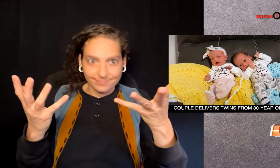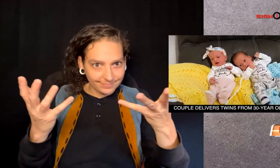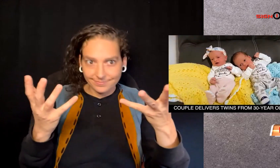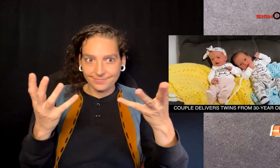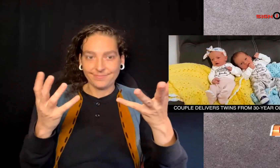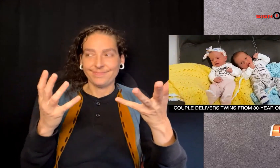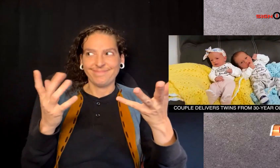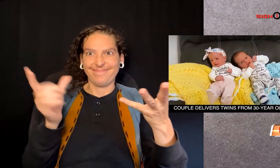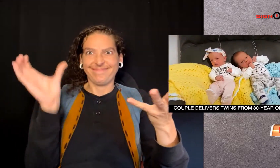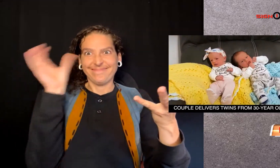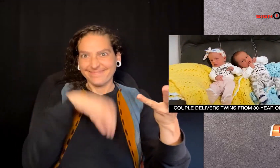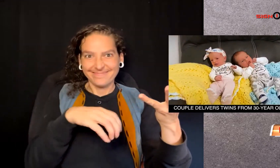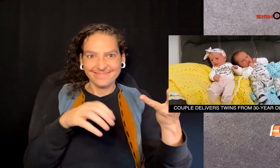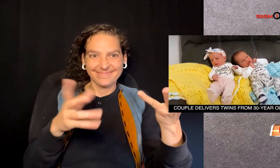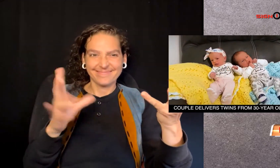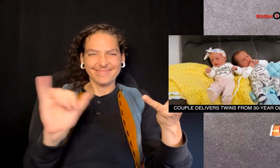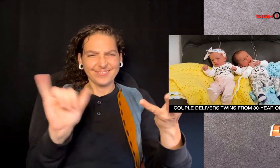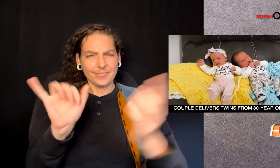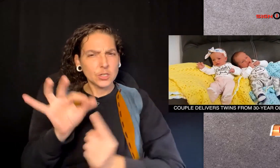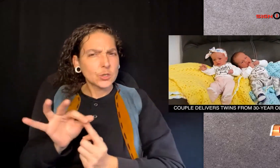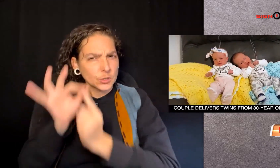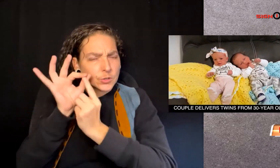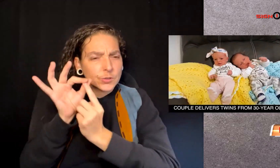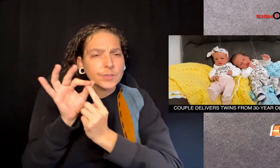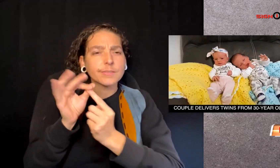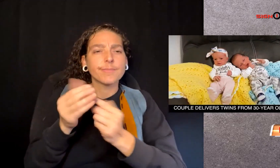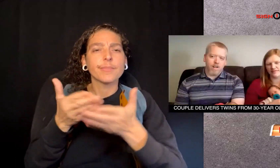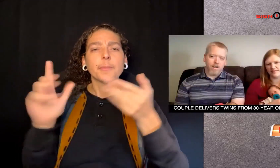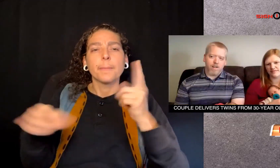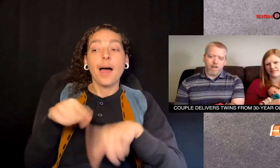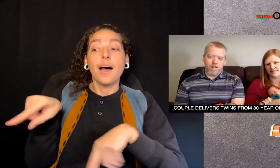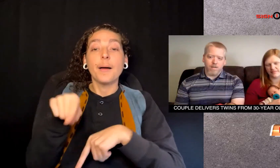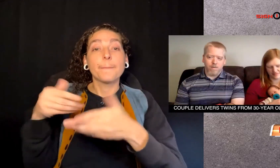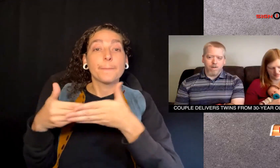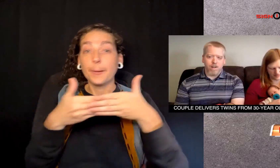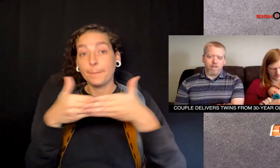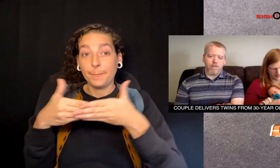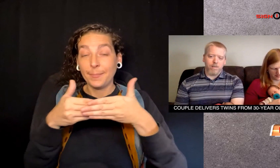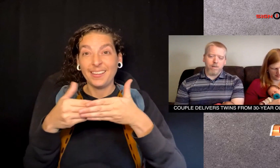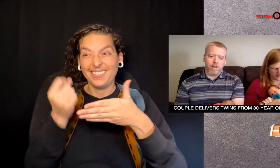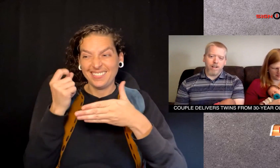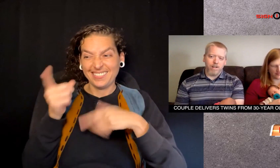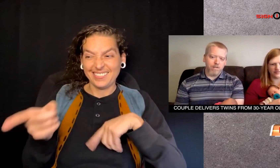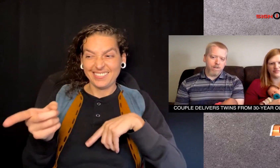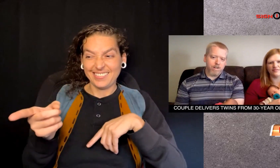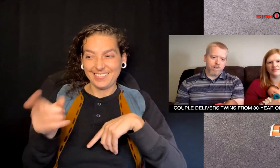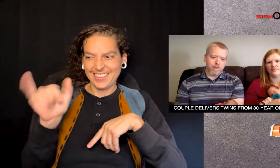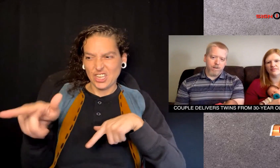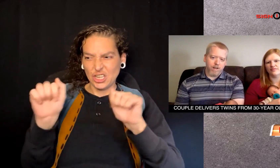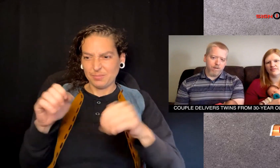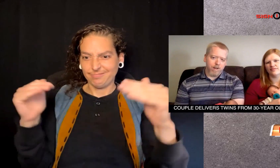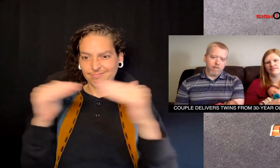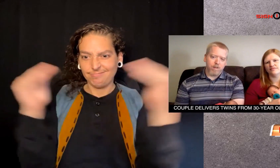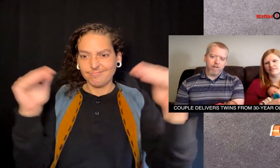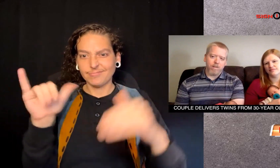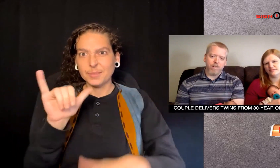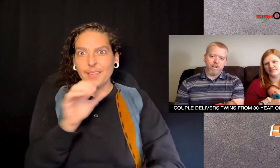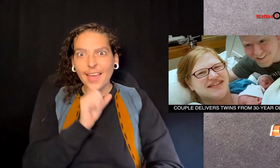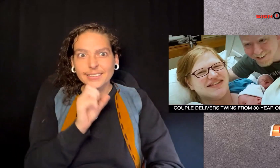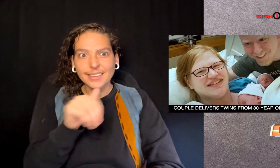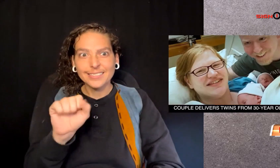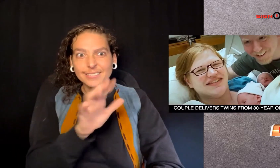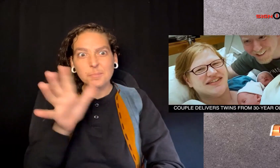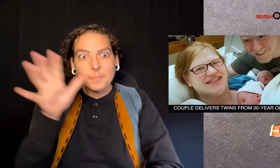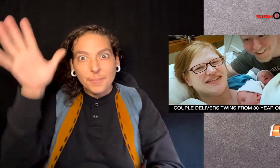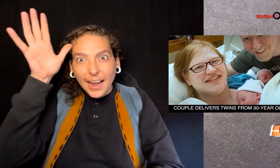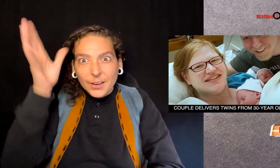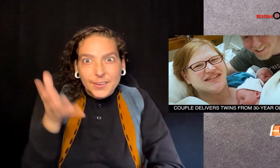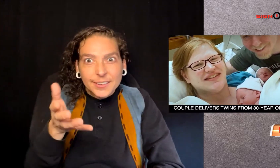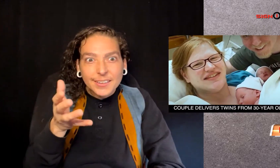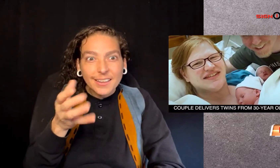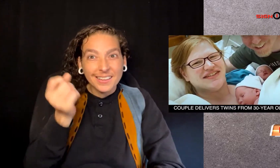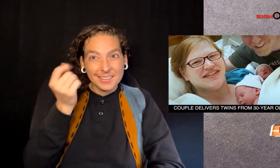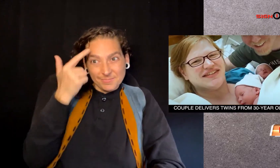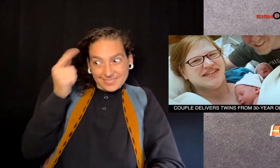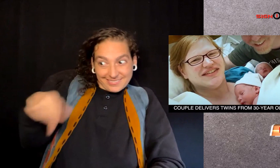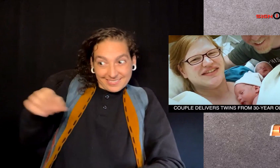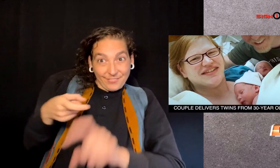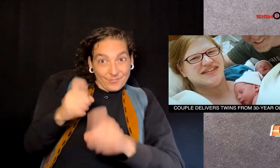means the unique thing about these babies is they could be almost as old as their parents